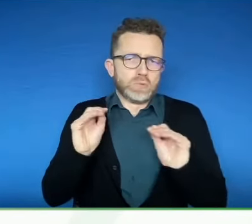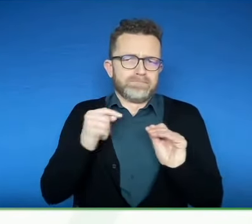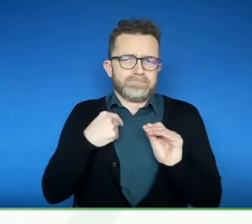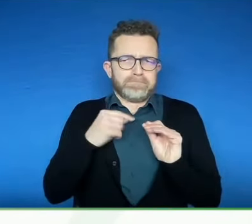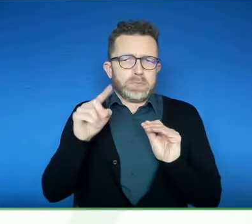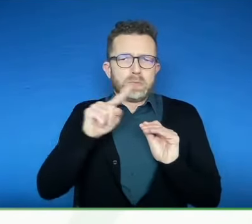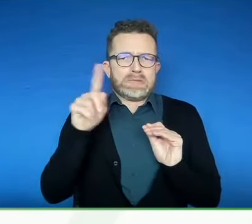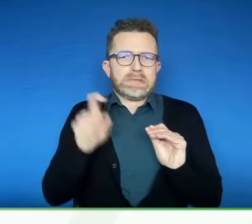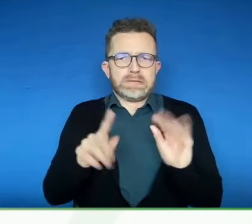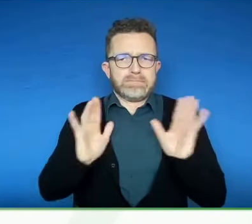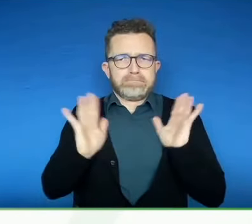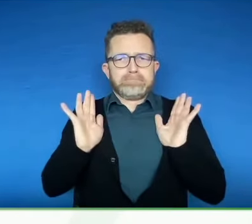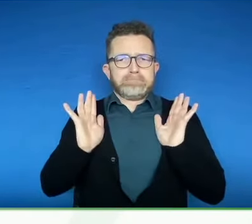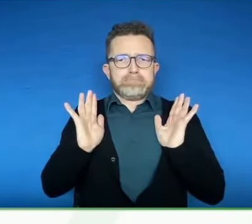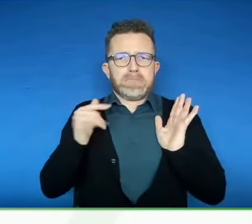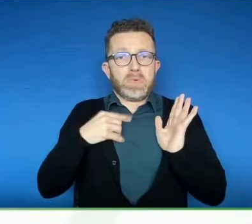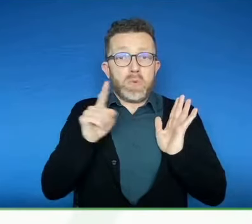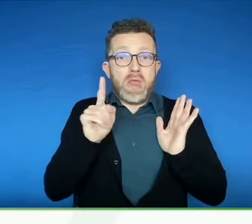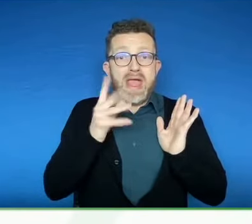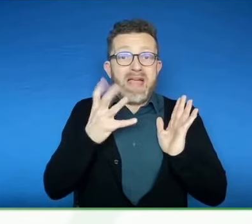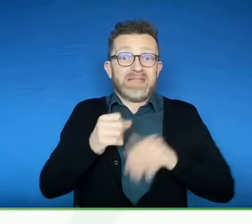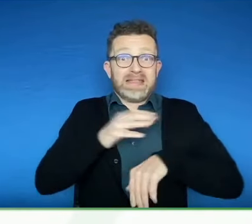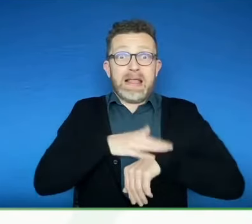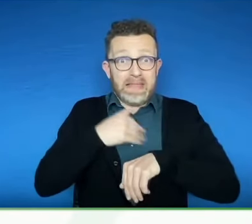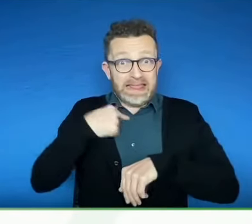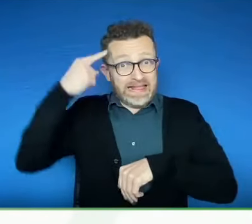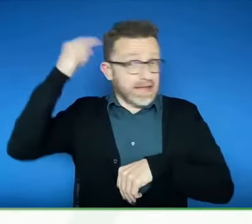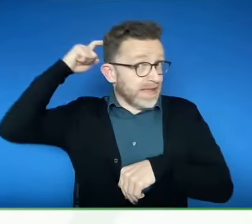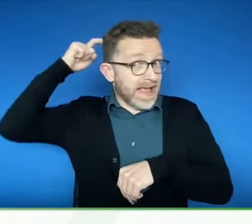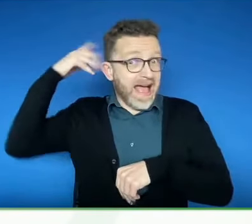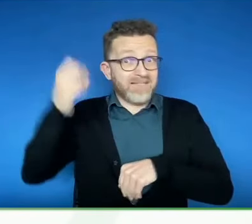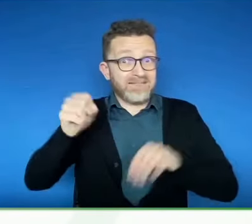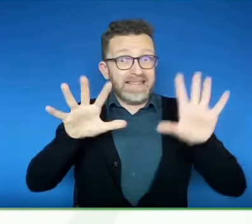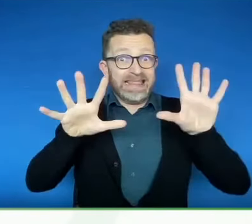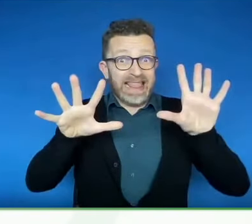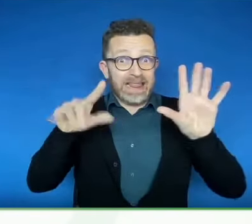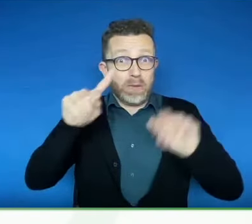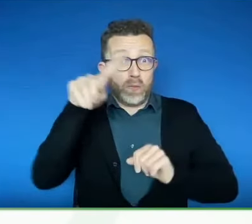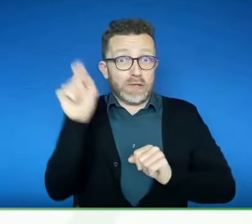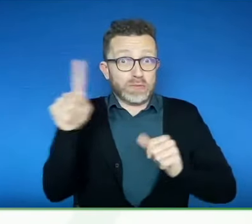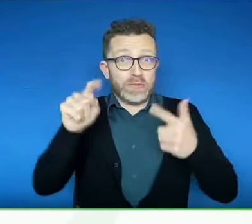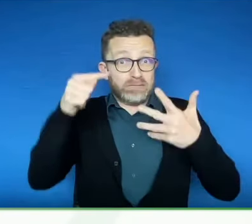welcome in this kind of event. Since we are giving awards in this event, I want to give one more